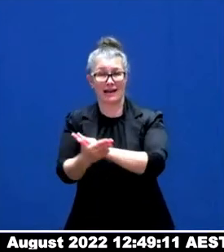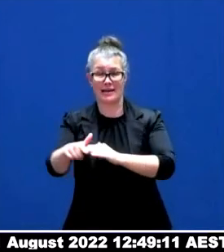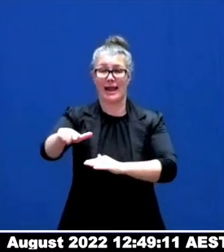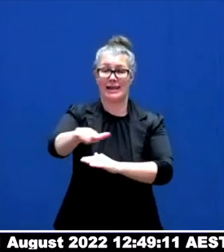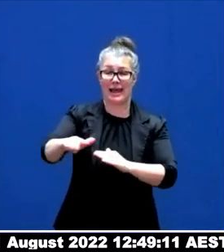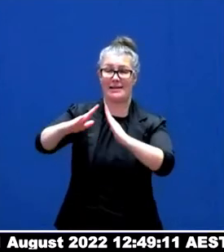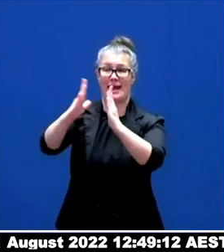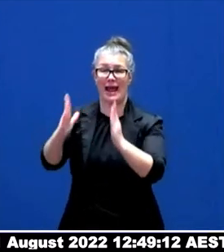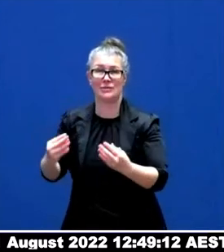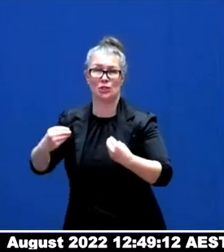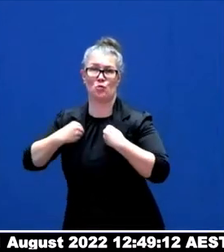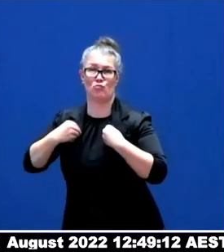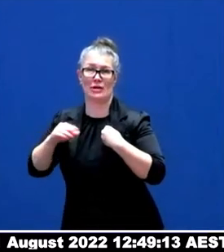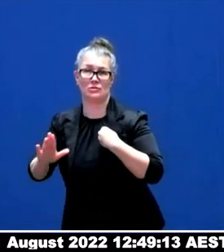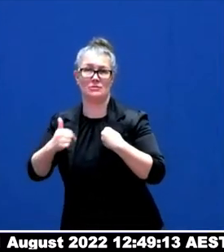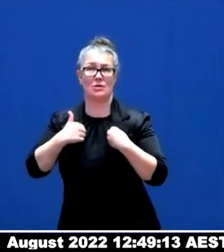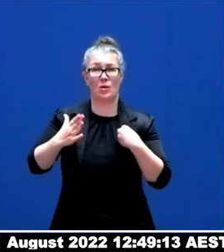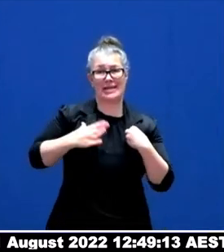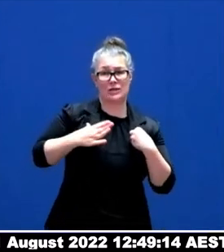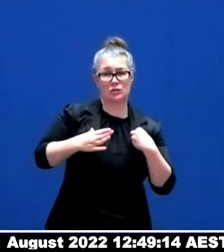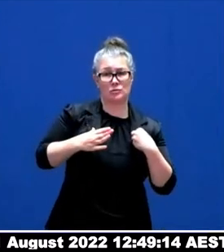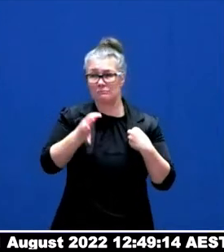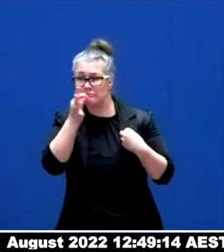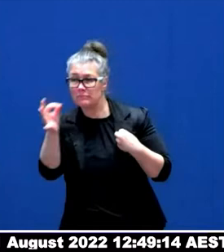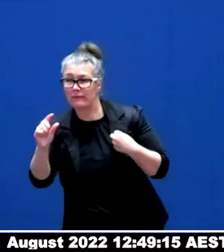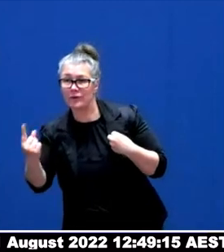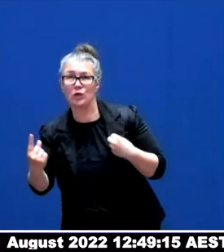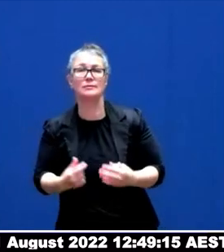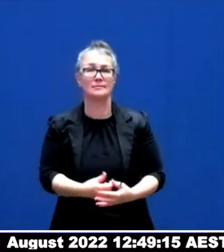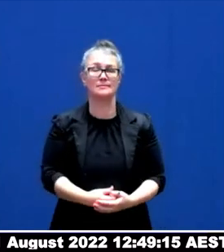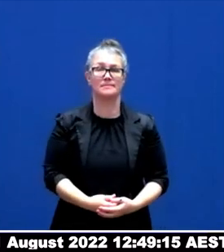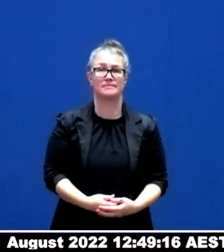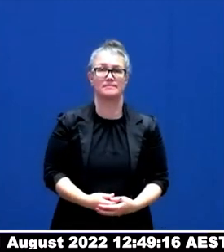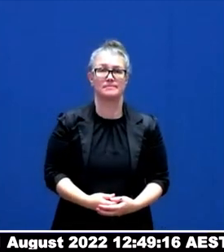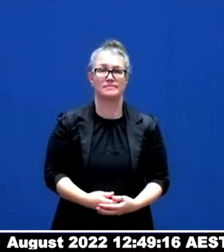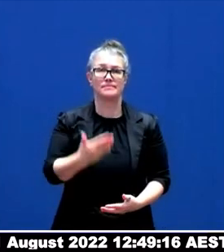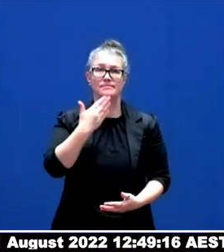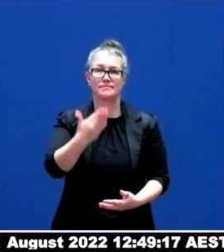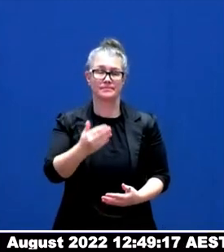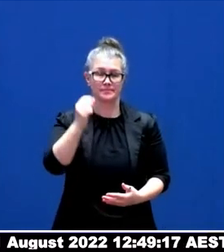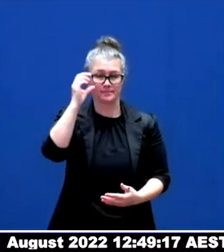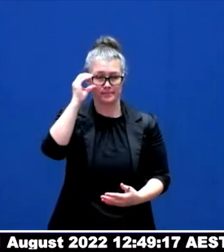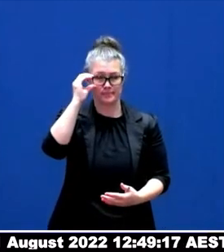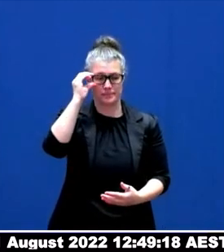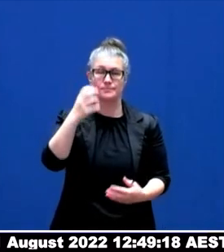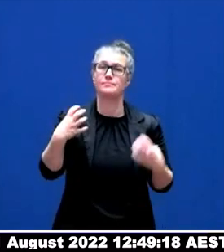So, I will need to take that on notice. Thank you. Commissioner Ryan.